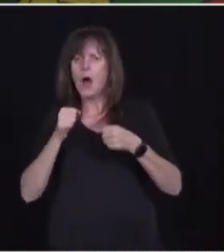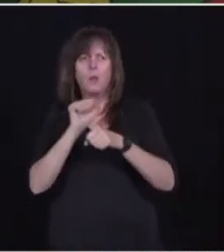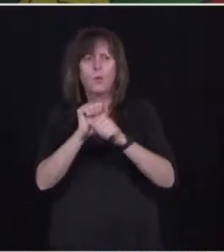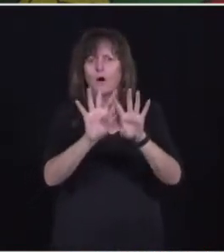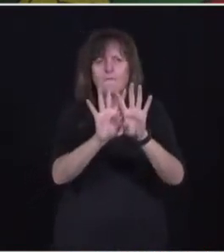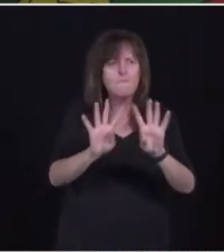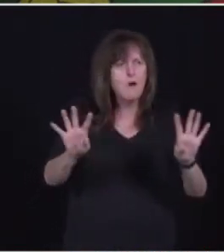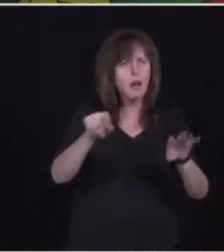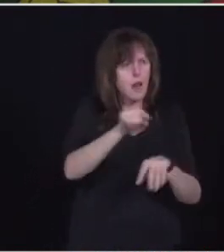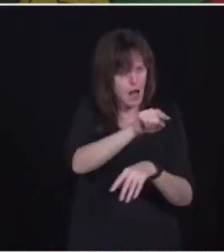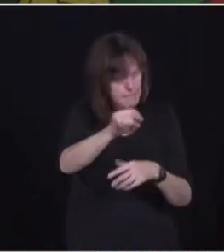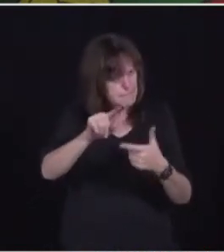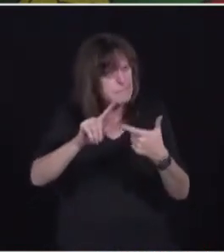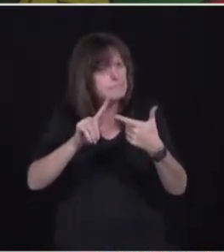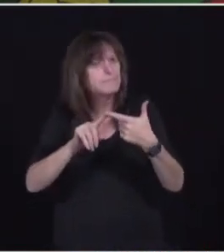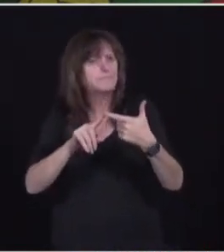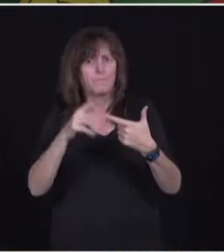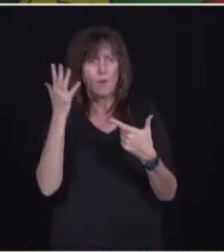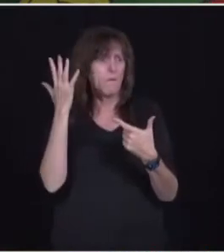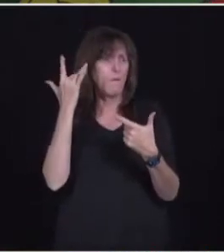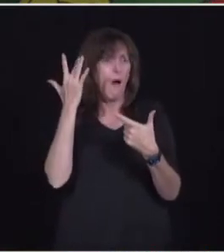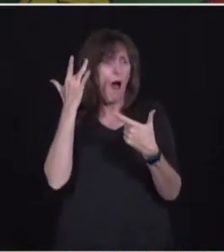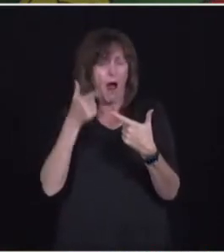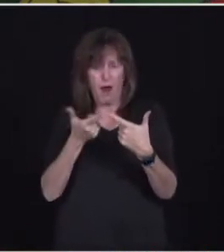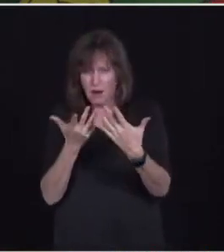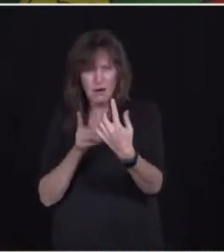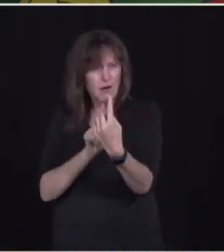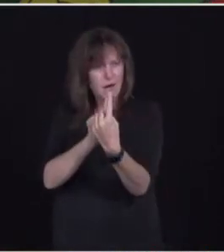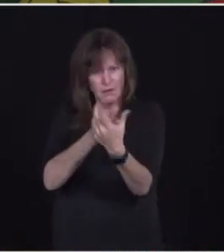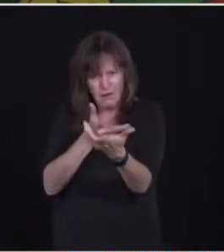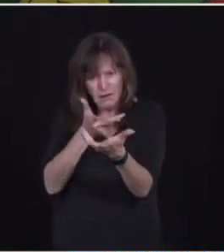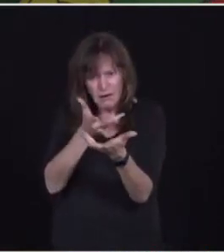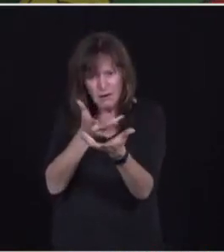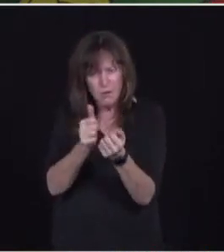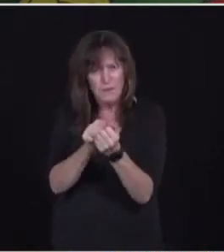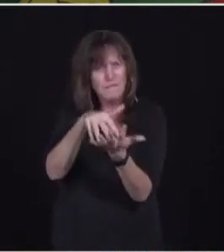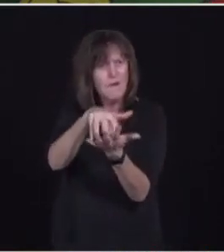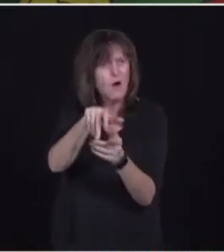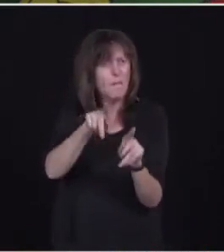and those who are eligible. And based on the direction that we have received from the government, from